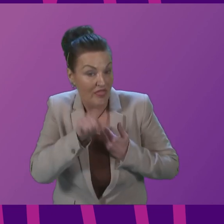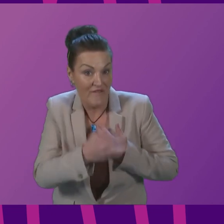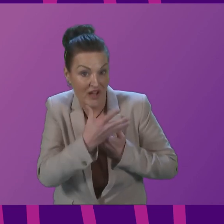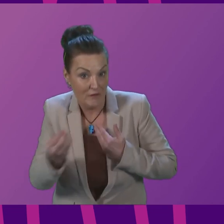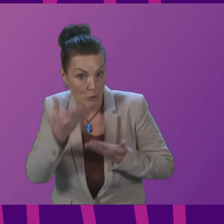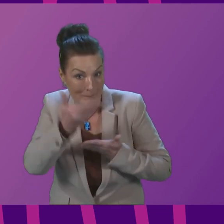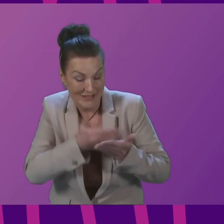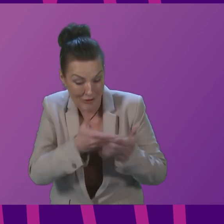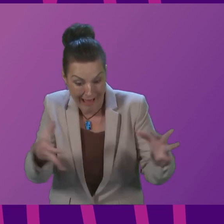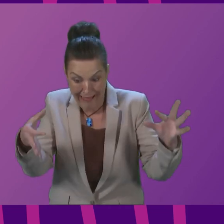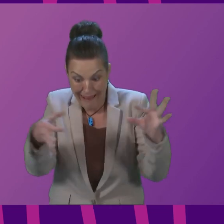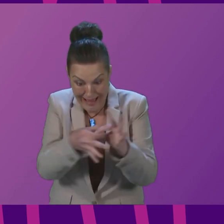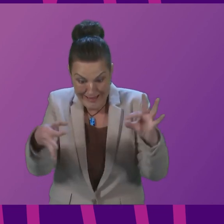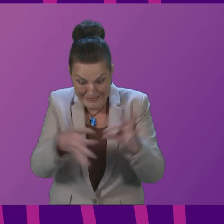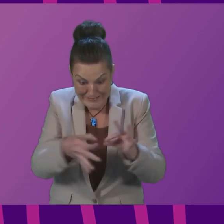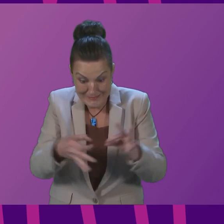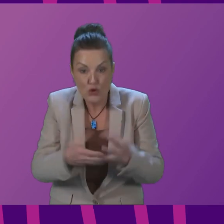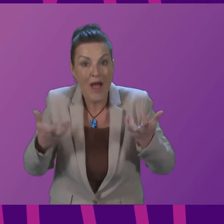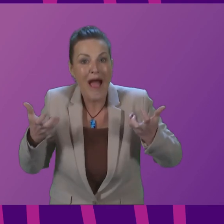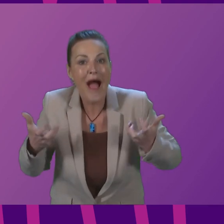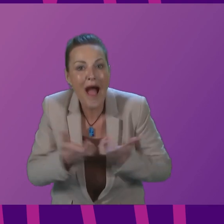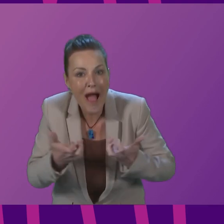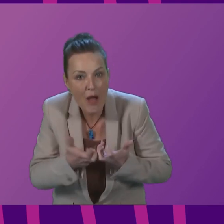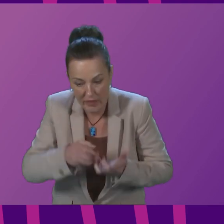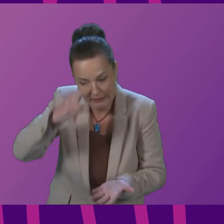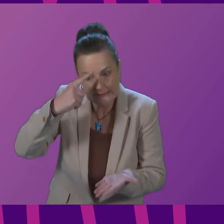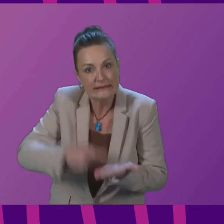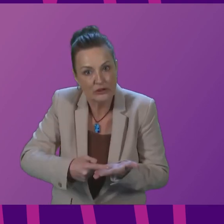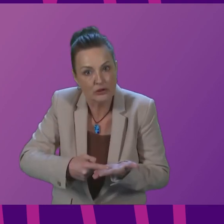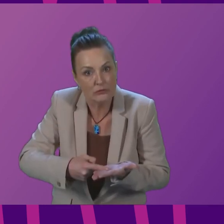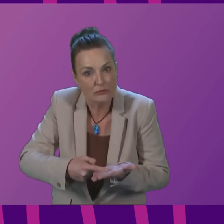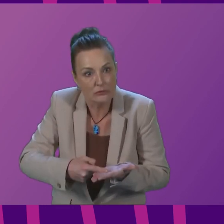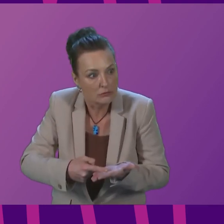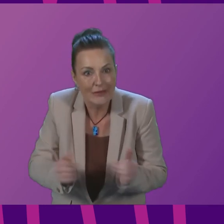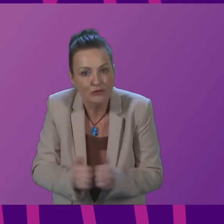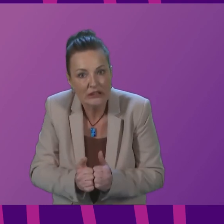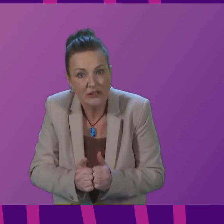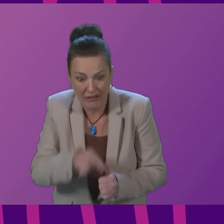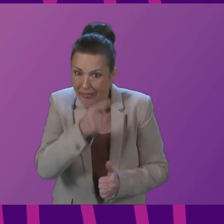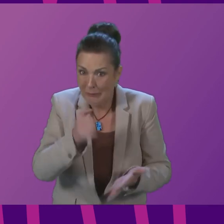are already in the public domain. They were published by the Scottish Government and they have been there for quite some time